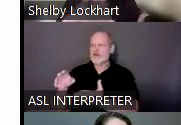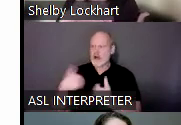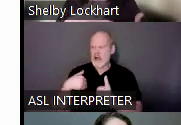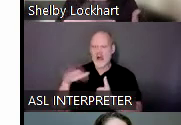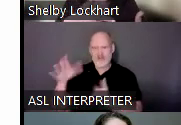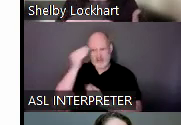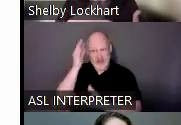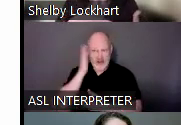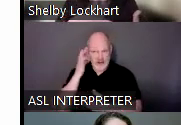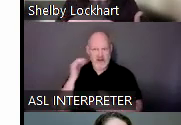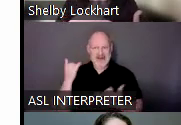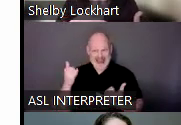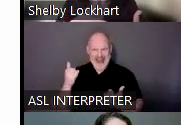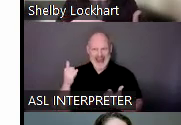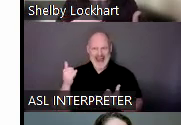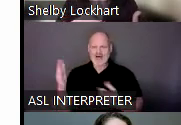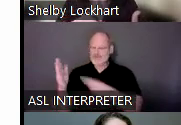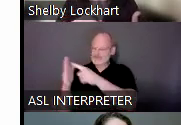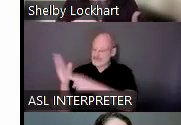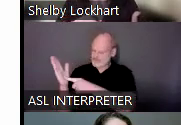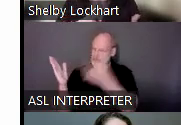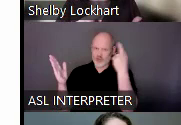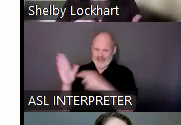there room for us to be flexible here and come up with some creative solutions with